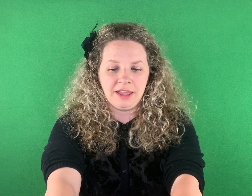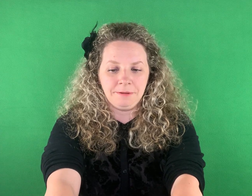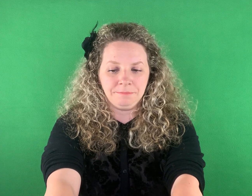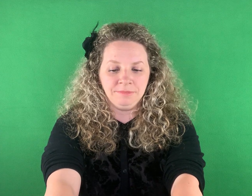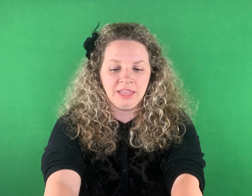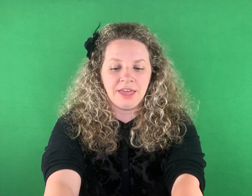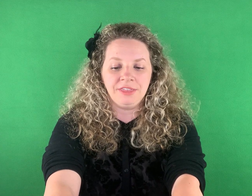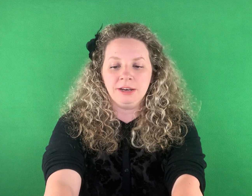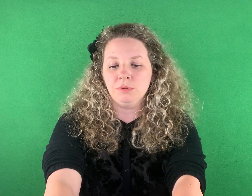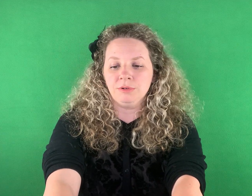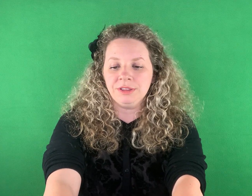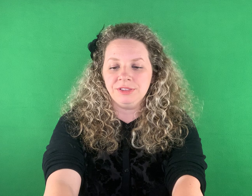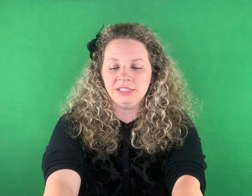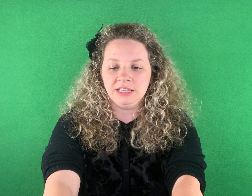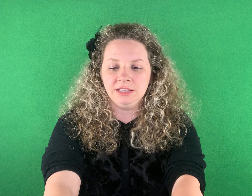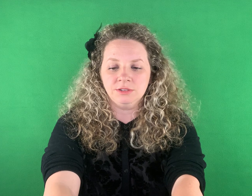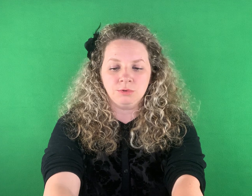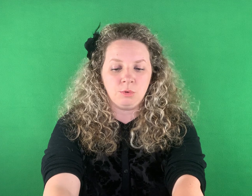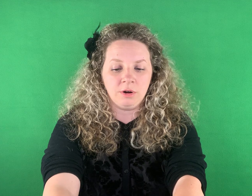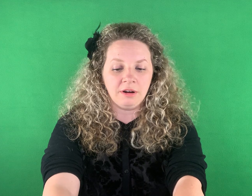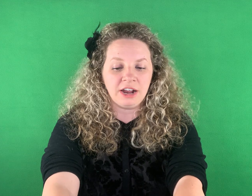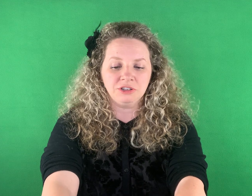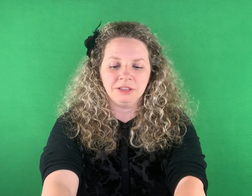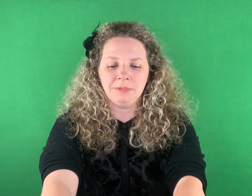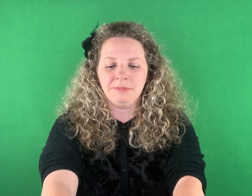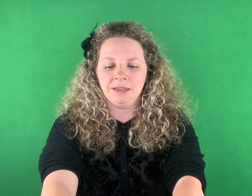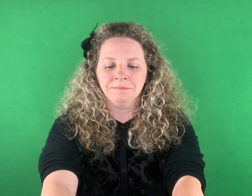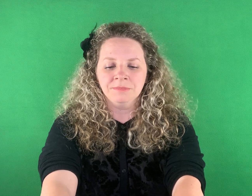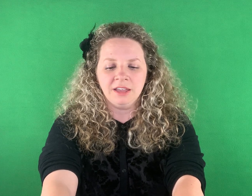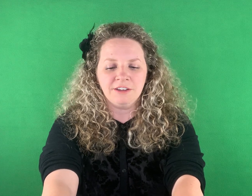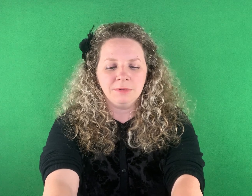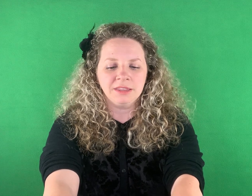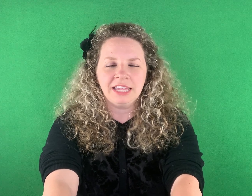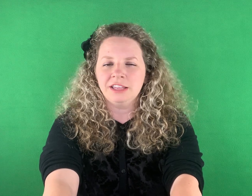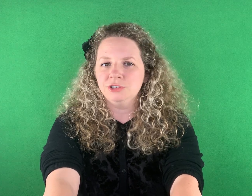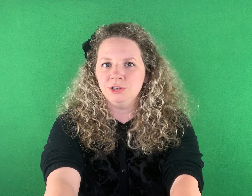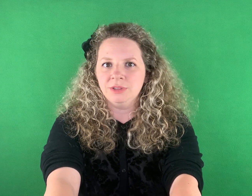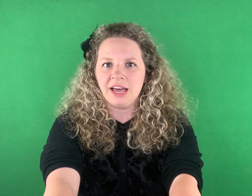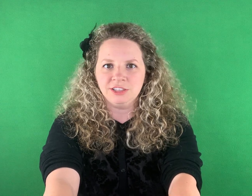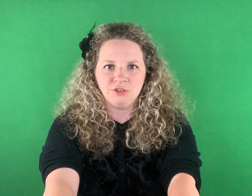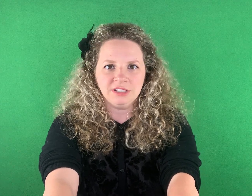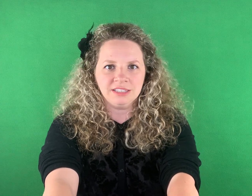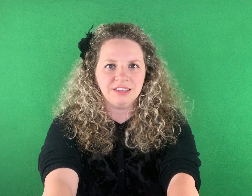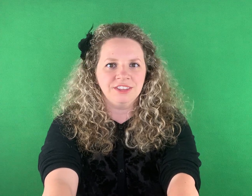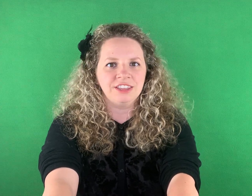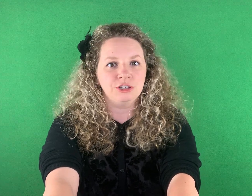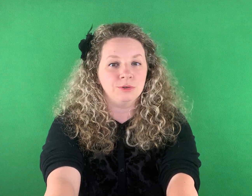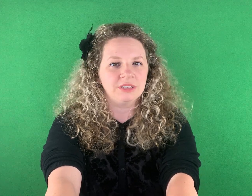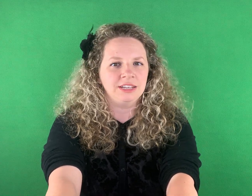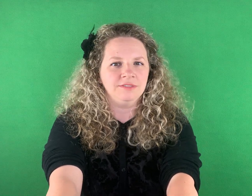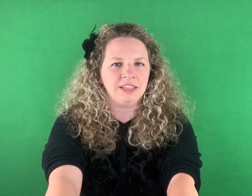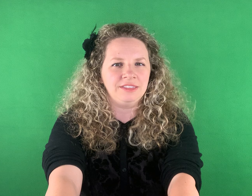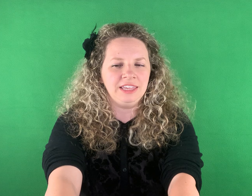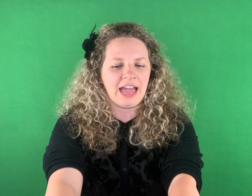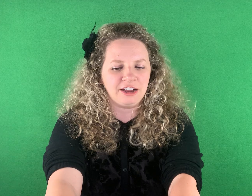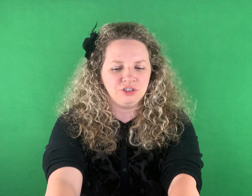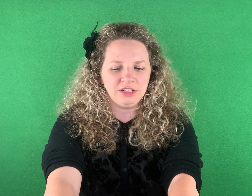And then in parentheses— or actually maybe I’ve been liking to do the asterisk, and then that shows kind of like the action,